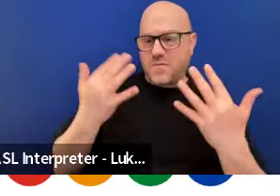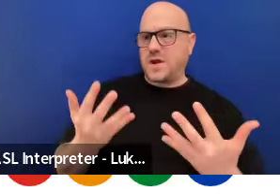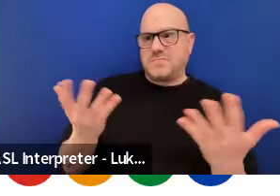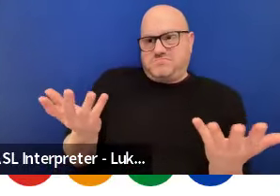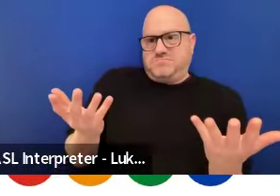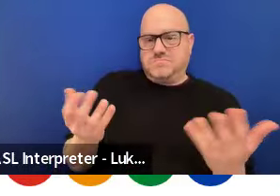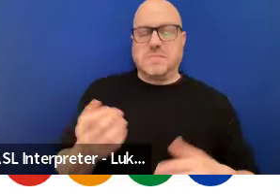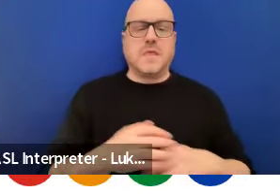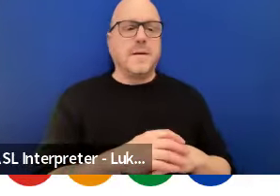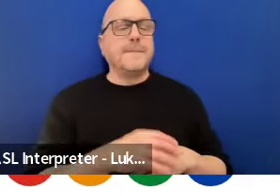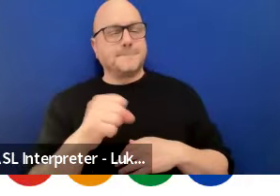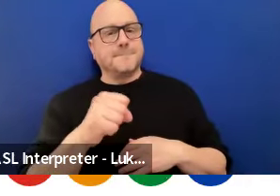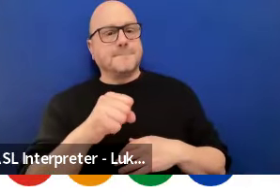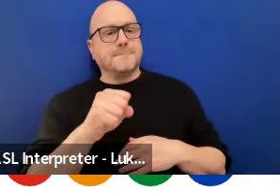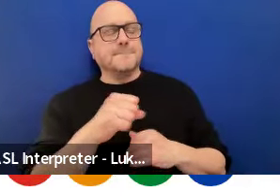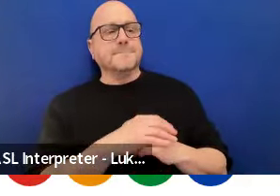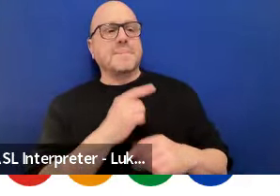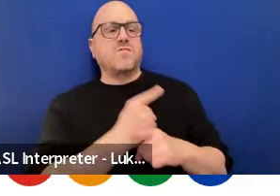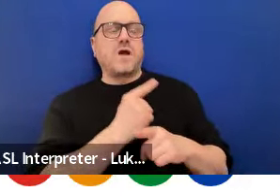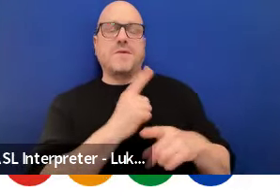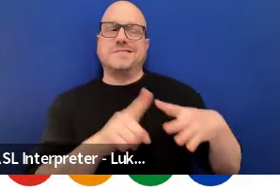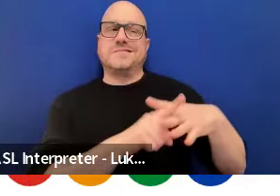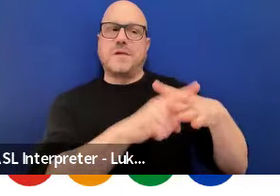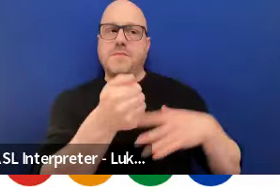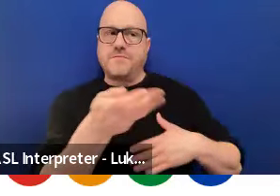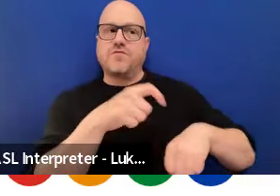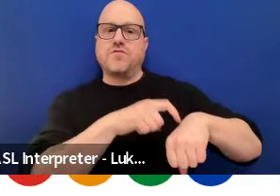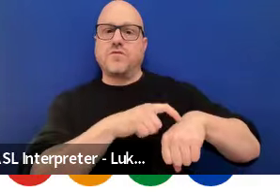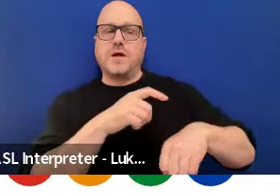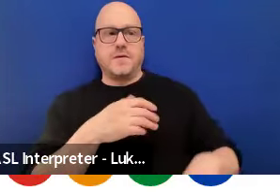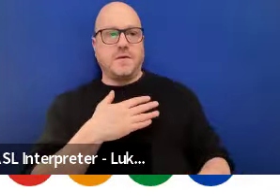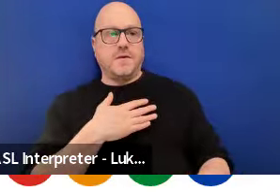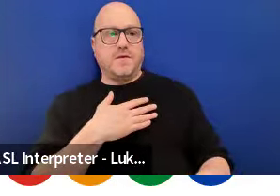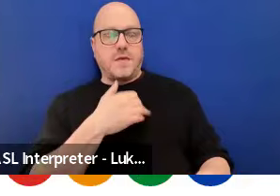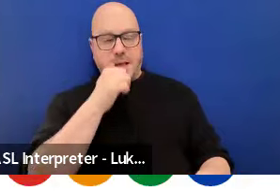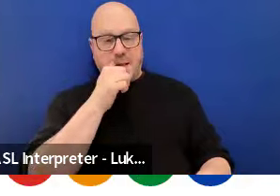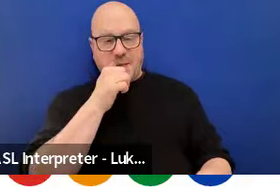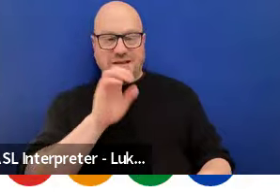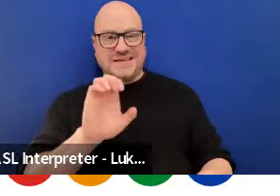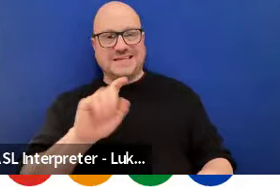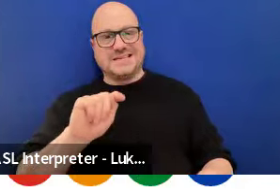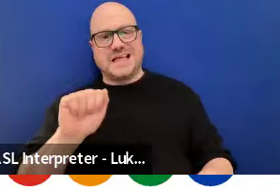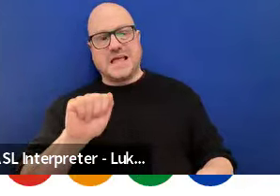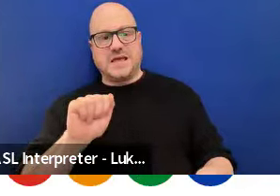MINUTES, THEY GET ADD-ON, IT COULD BE HOUR OR HOUR AND HALF OF WAIT AFTER THE TEN-MINUTE CALL. I KNOW THIS HAS COME UP A